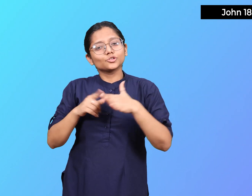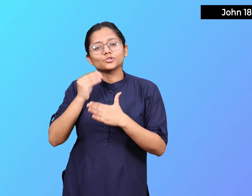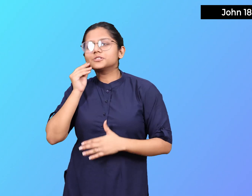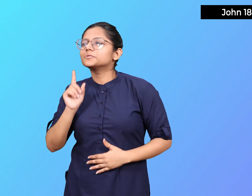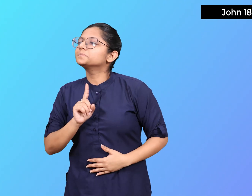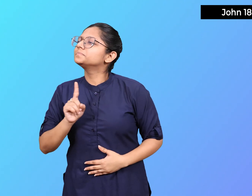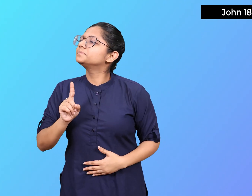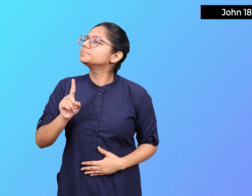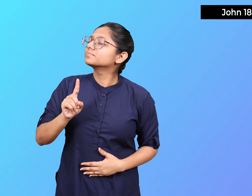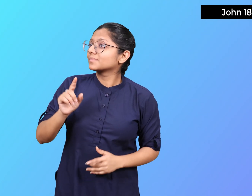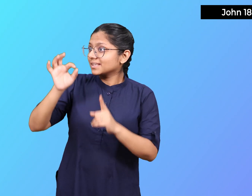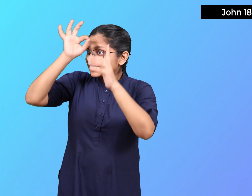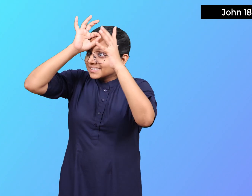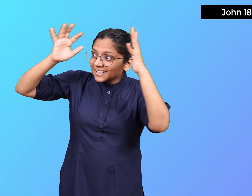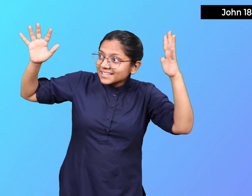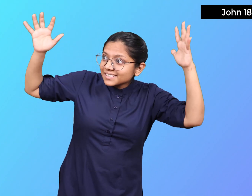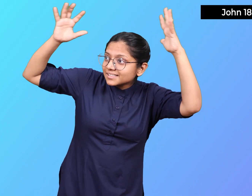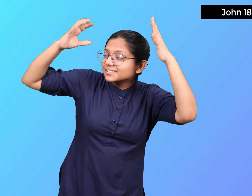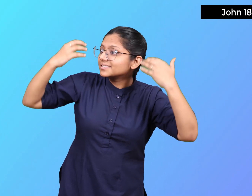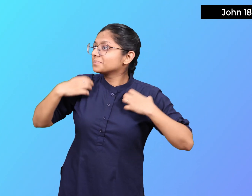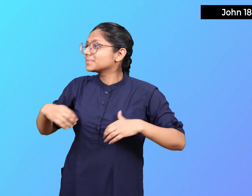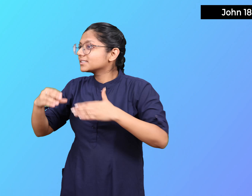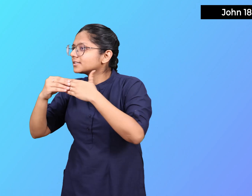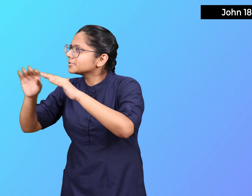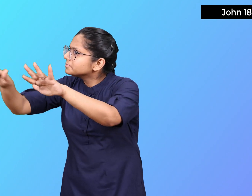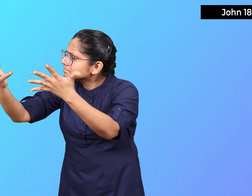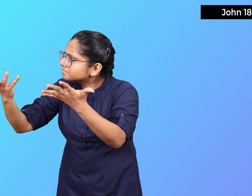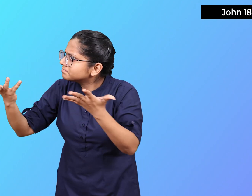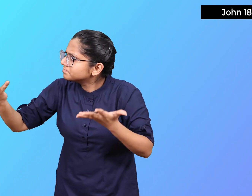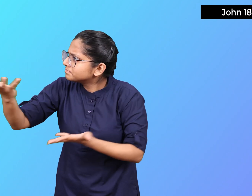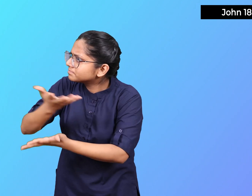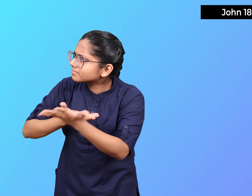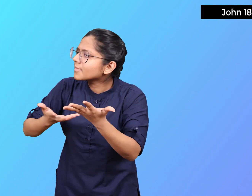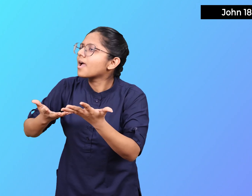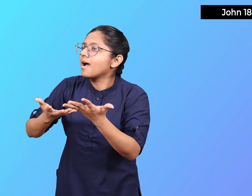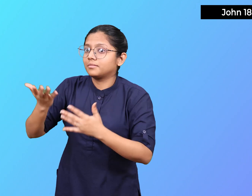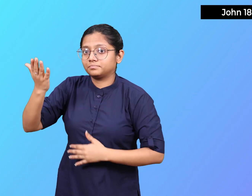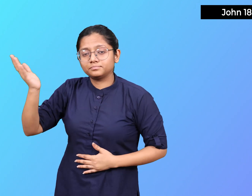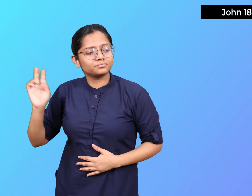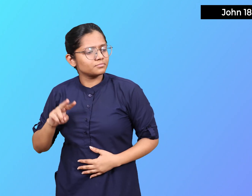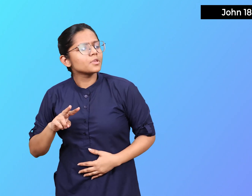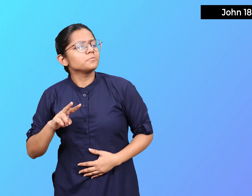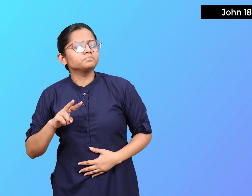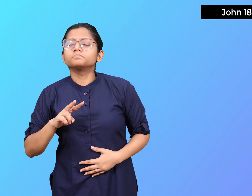So Judas led some Roman soldiers to the garden, along with some Temple police from the leading priests and the Pharisees.